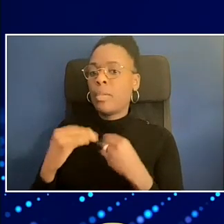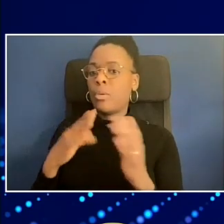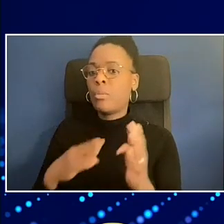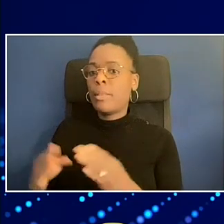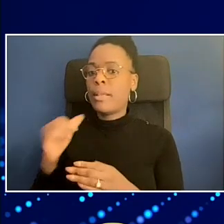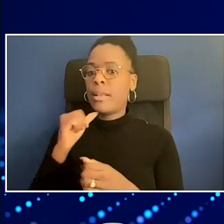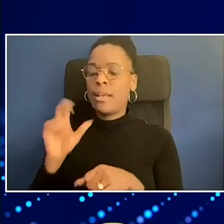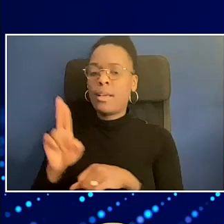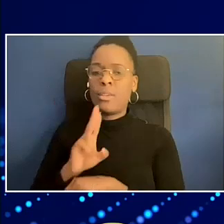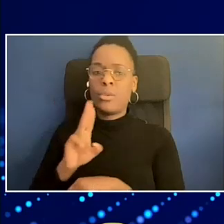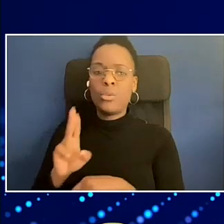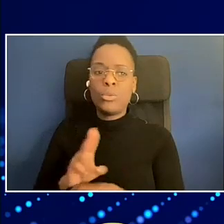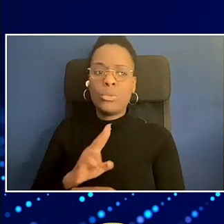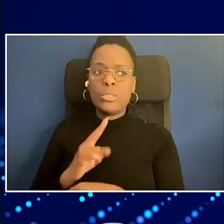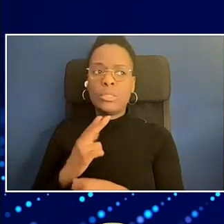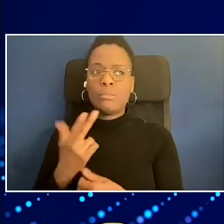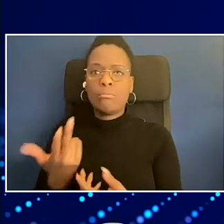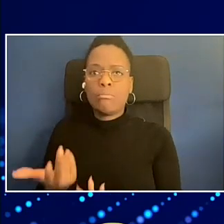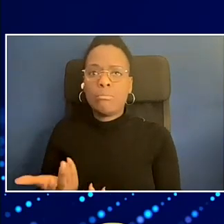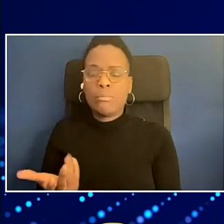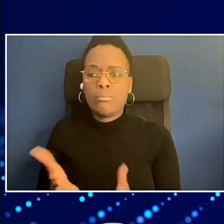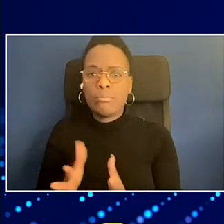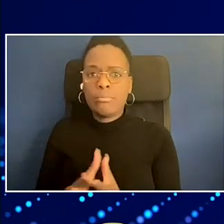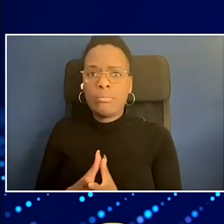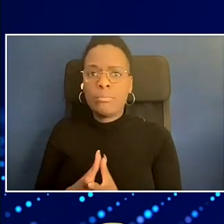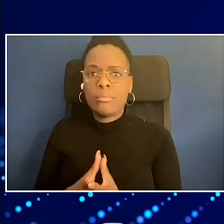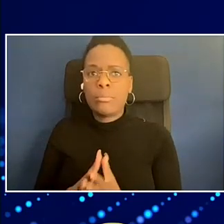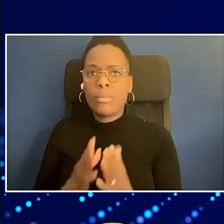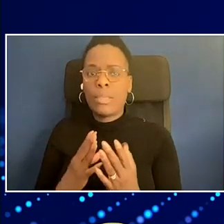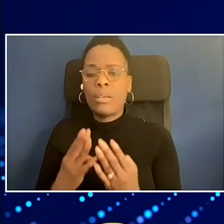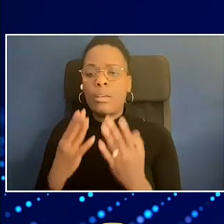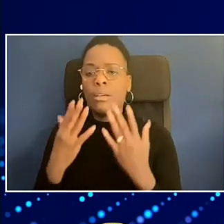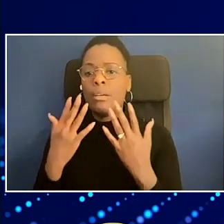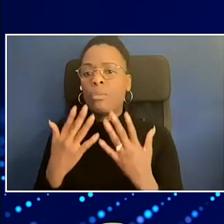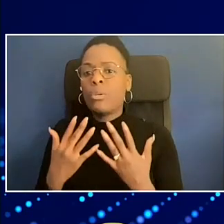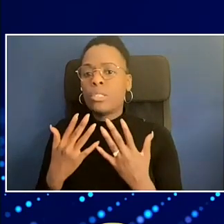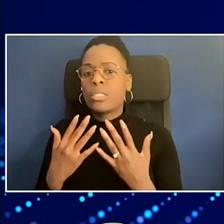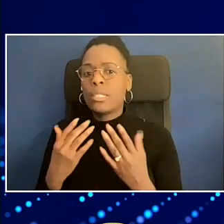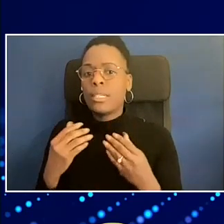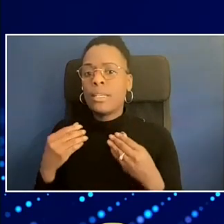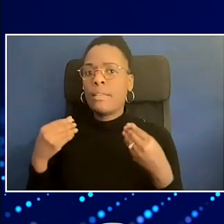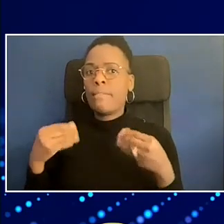folks- I mean, the- unfortunately, the vendors, alright, the dining services